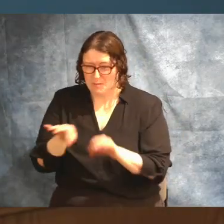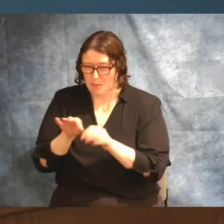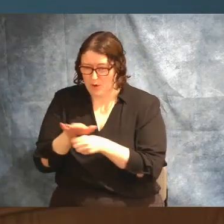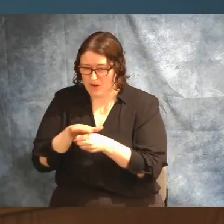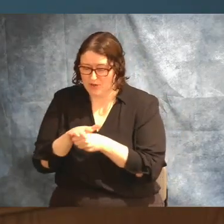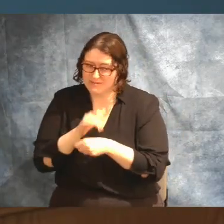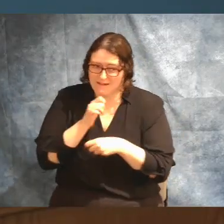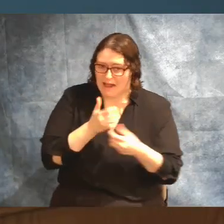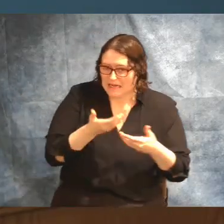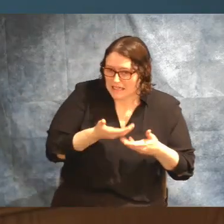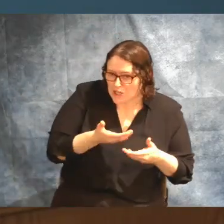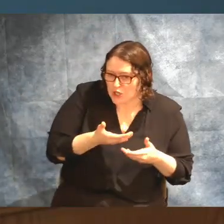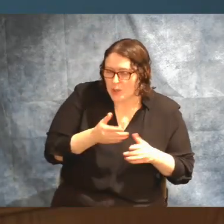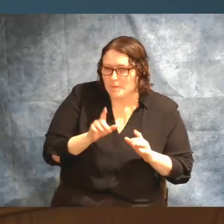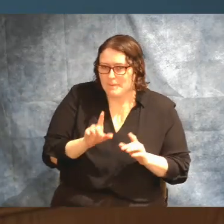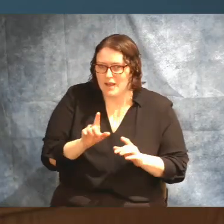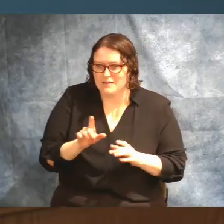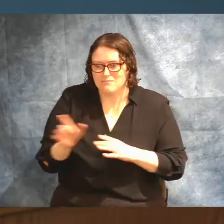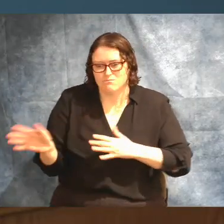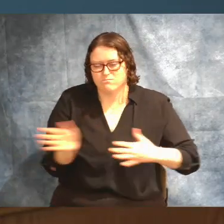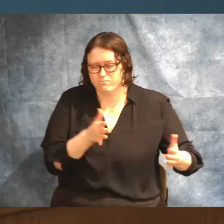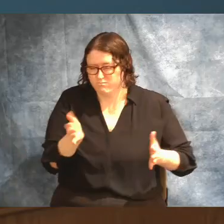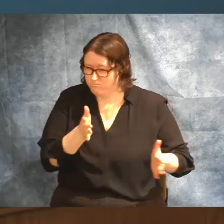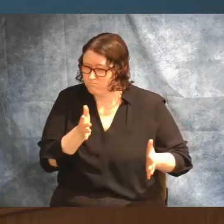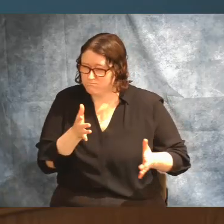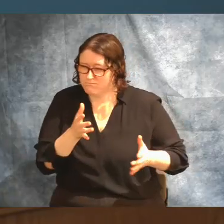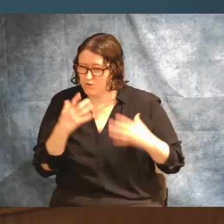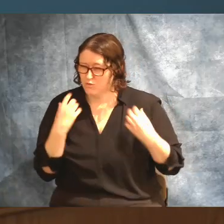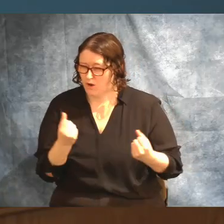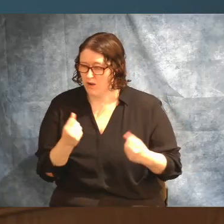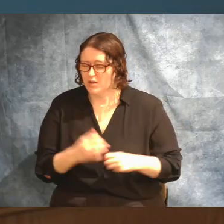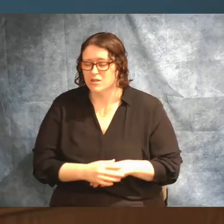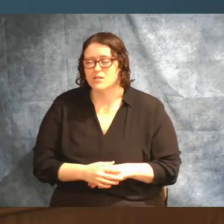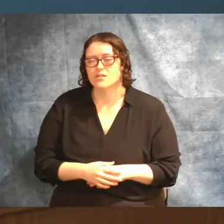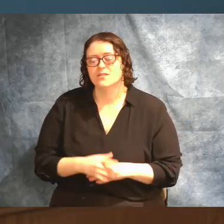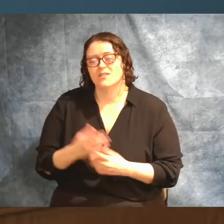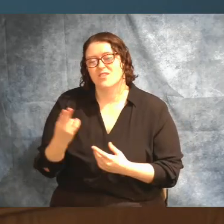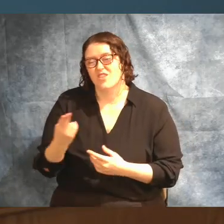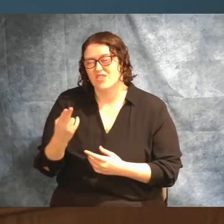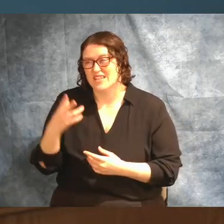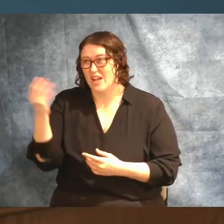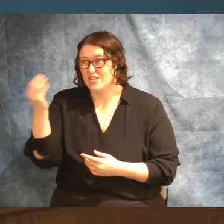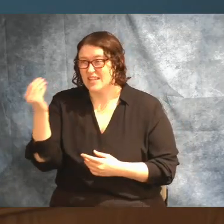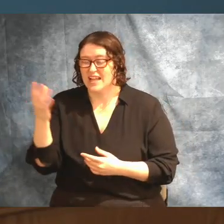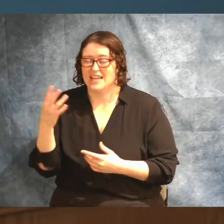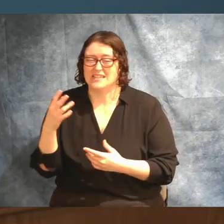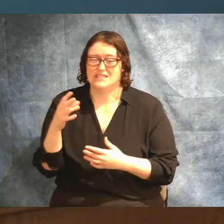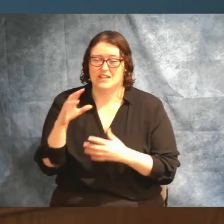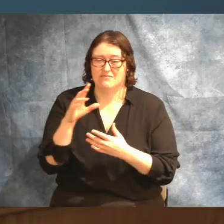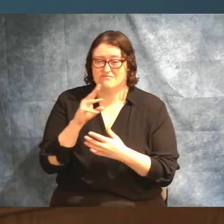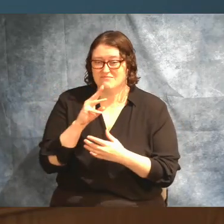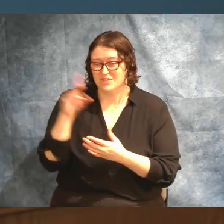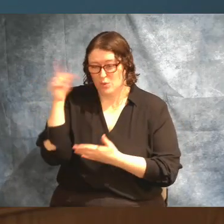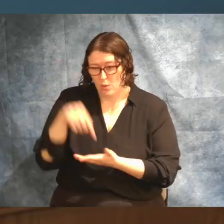area is indicated, but also on Thursday outside thunderstorms, gusty winds are expected with peak